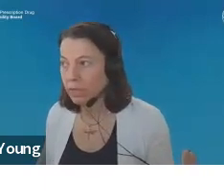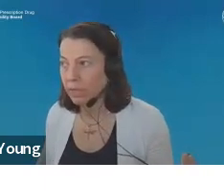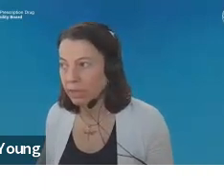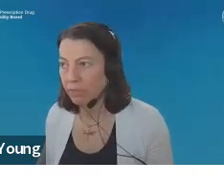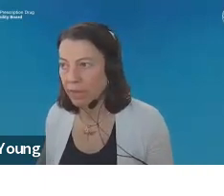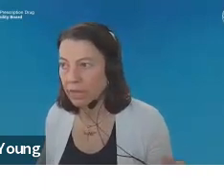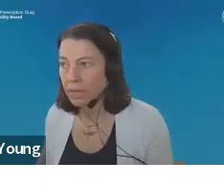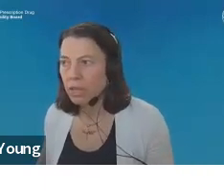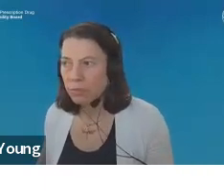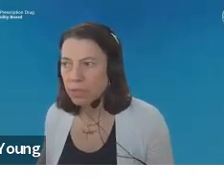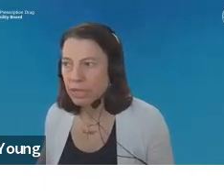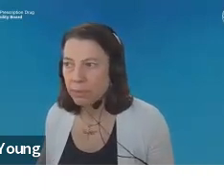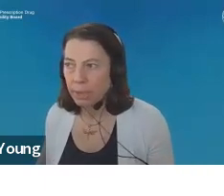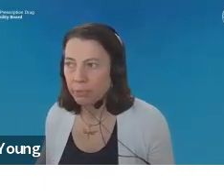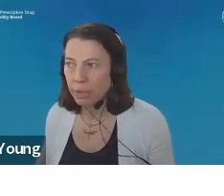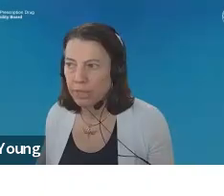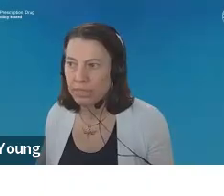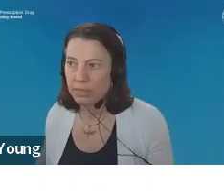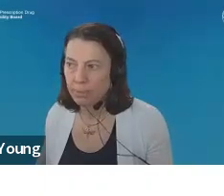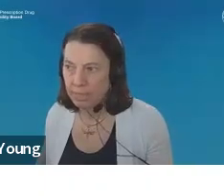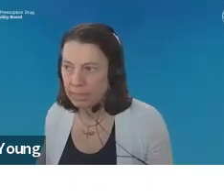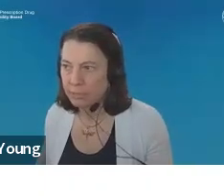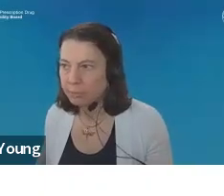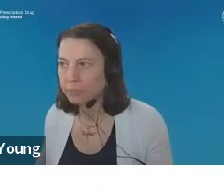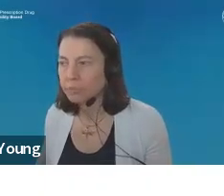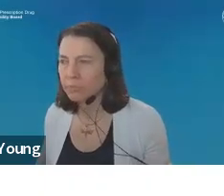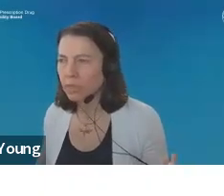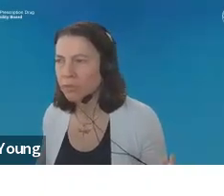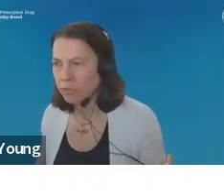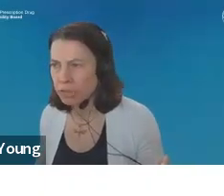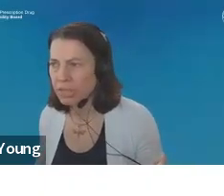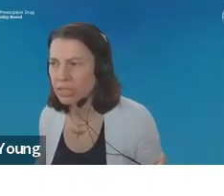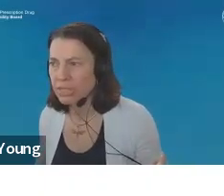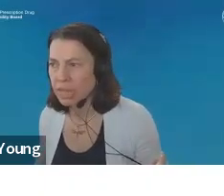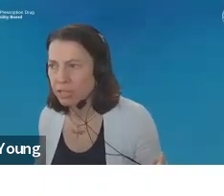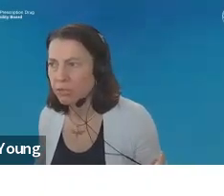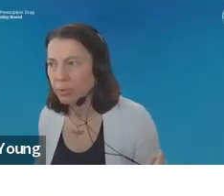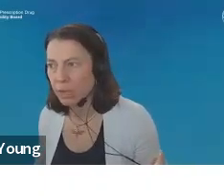I want to clarify three things about our process and mandate. First, the statute that